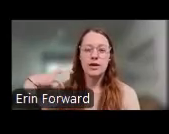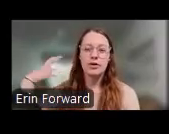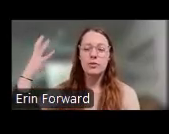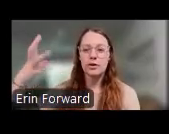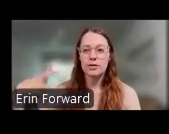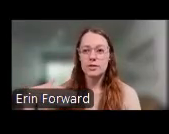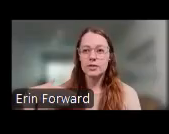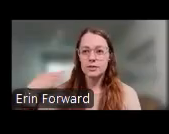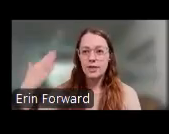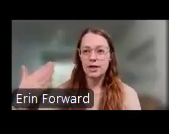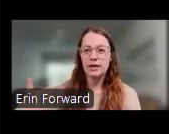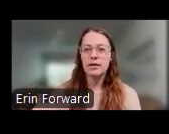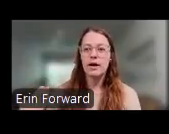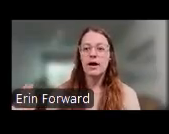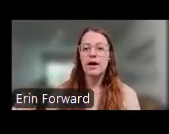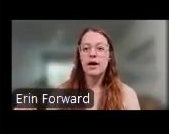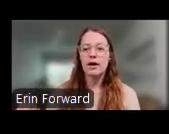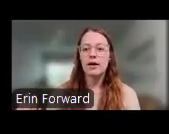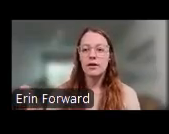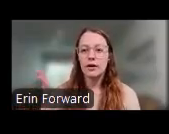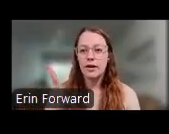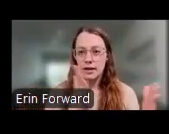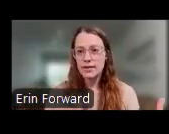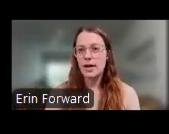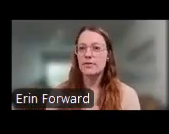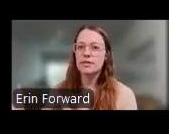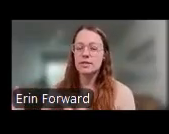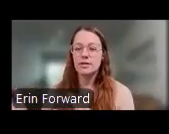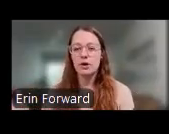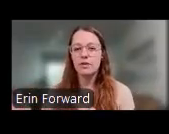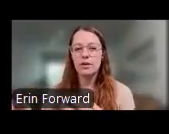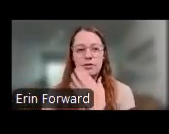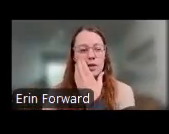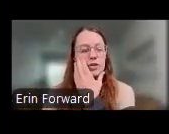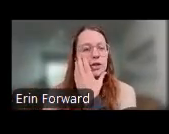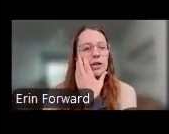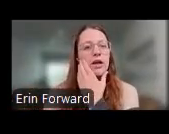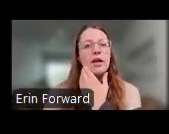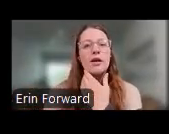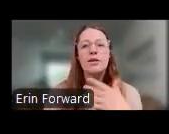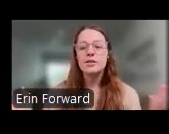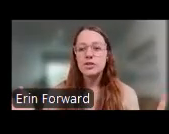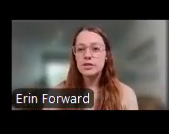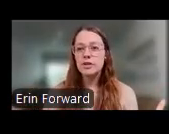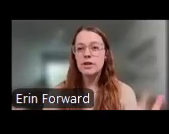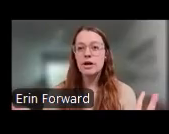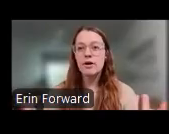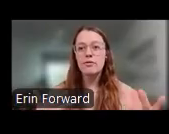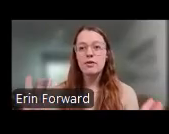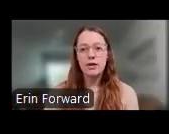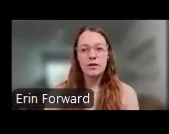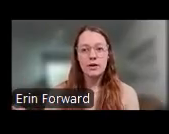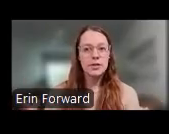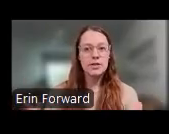get your wheels spinning and dive into some more of the information. This is just a video of a feeding therapy